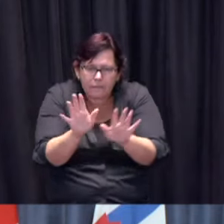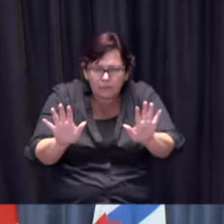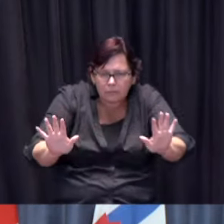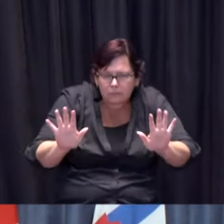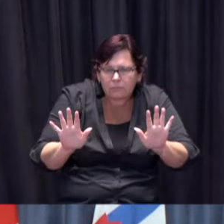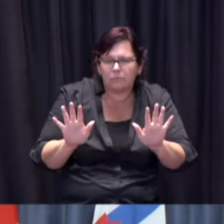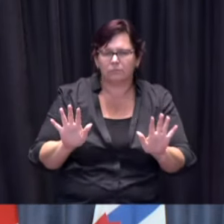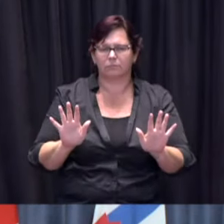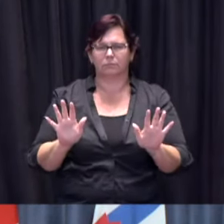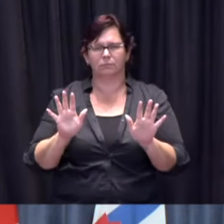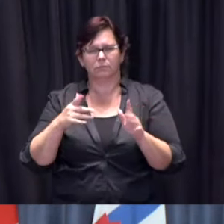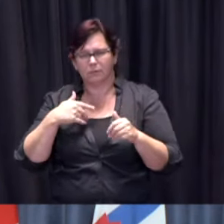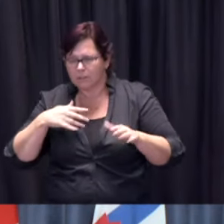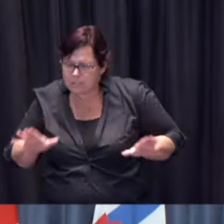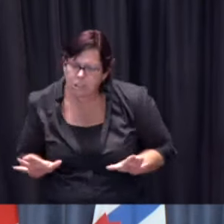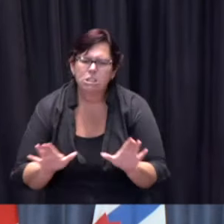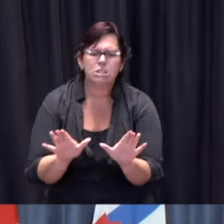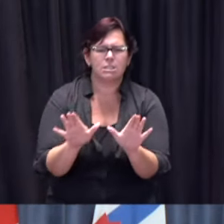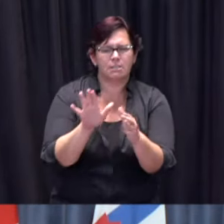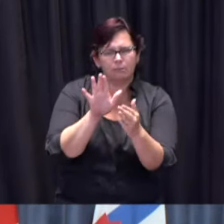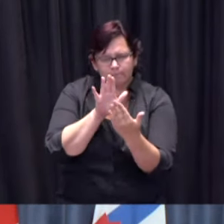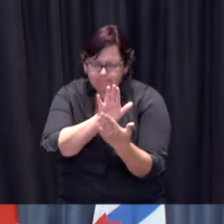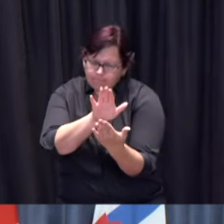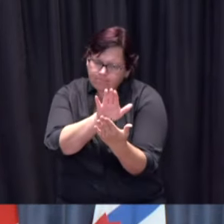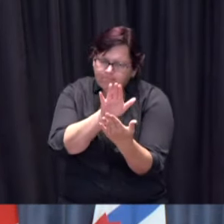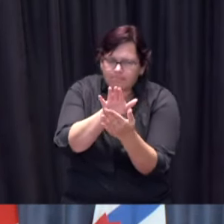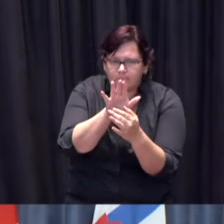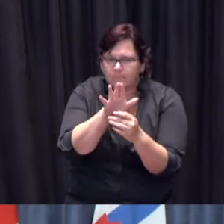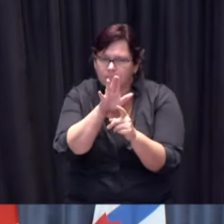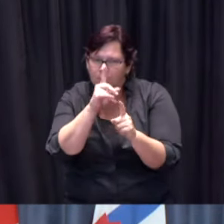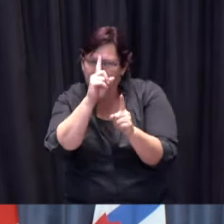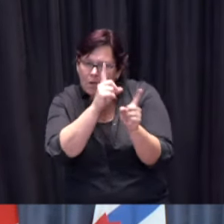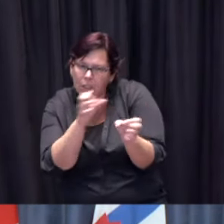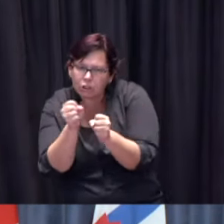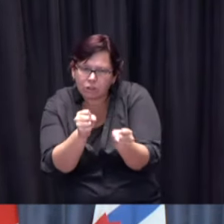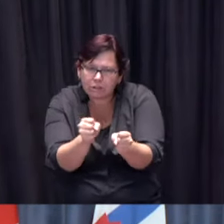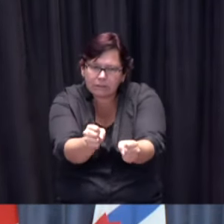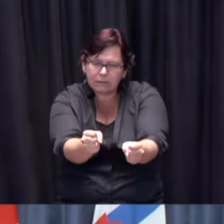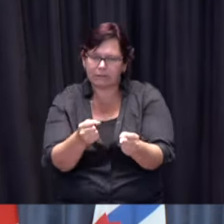That's our commitment. Now this has been an exceptionally